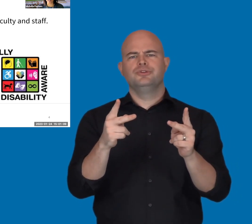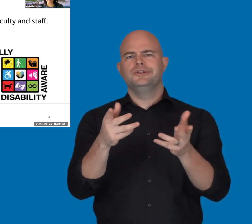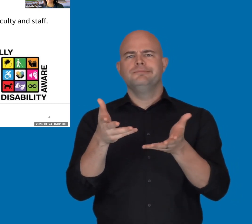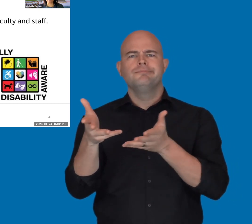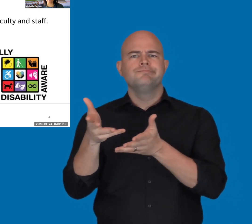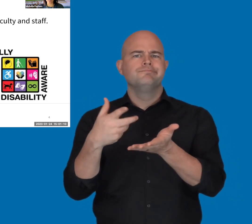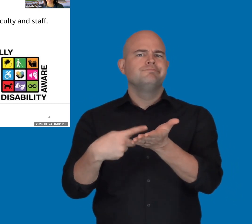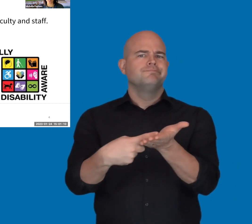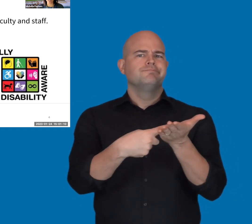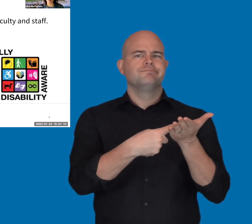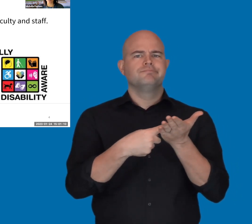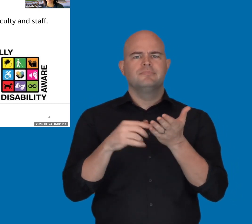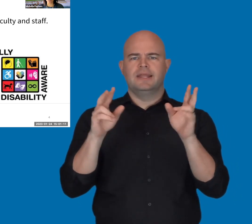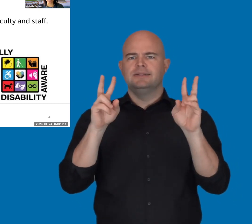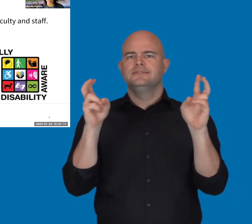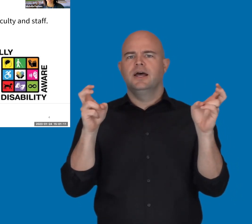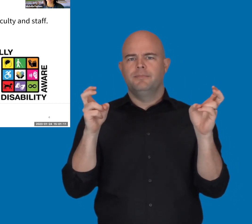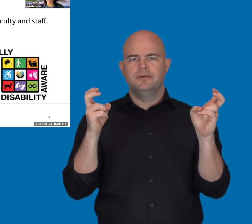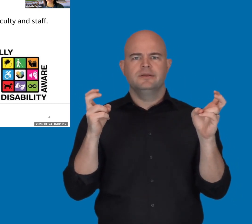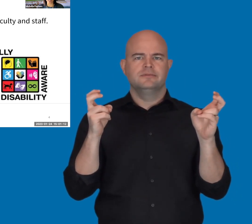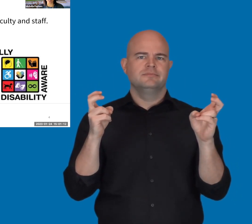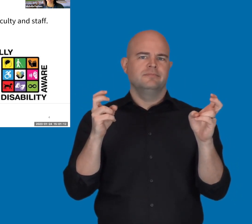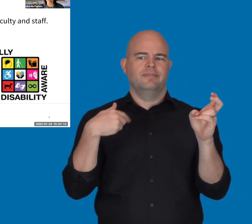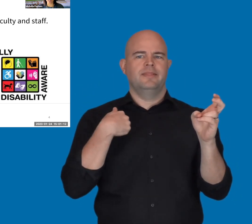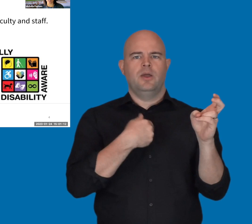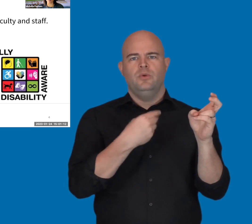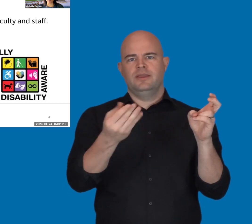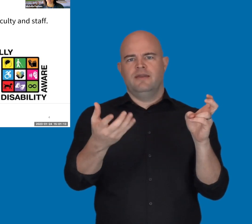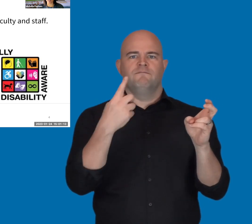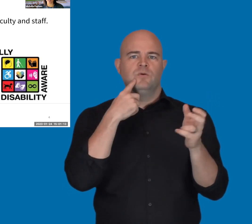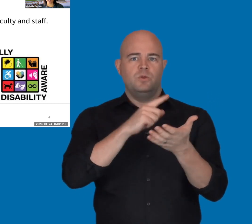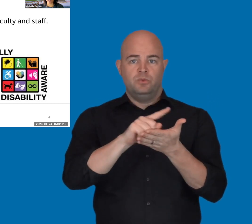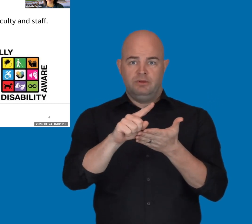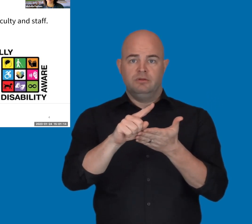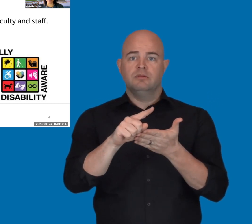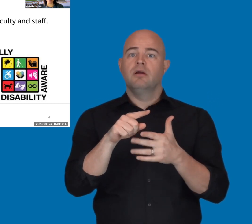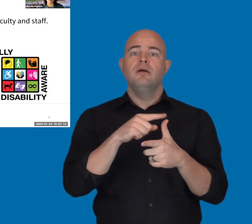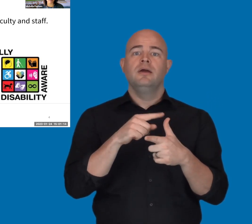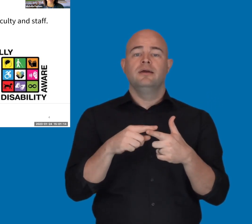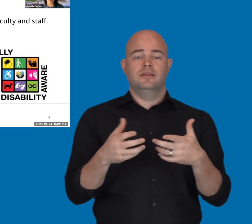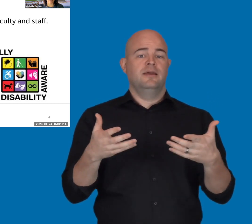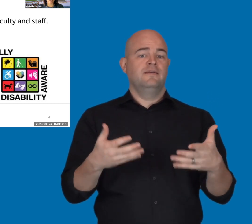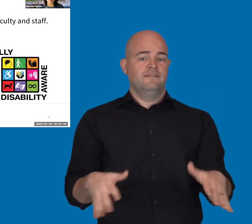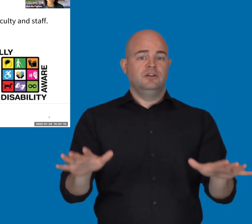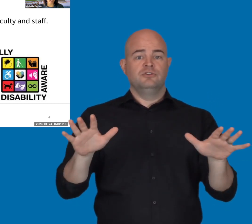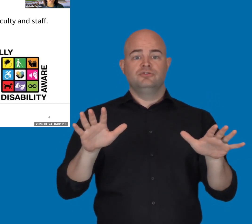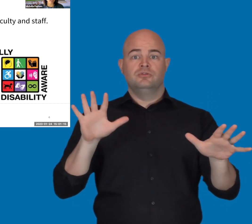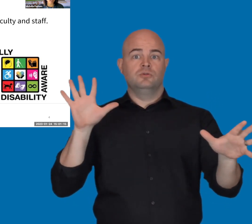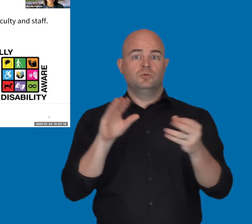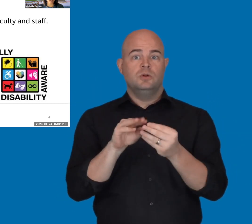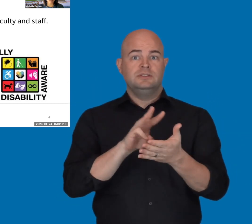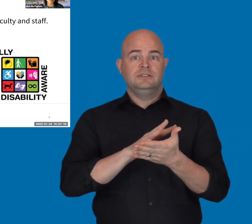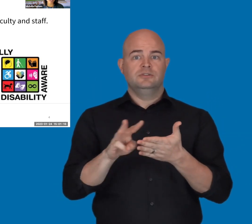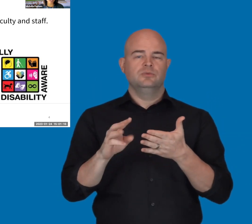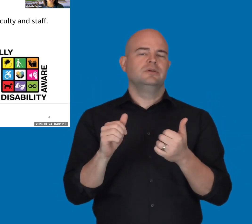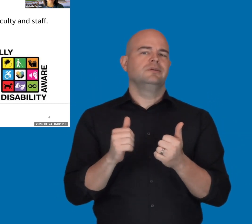that we're serving on campus. So, with that we offered a six-week Canvas course